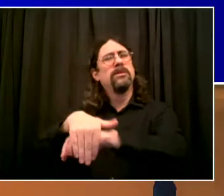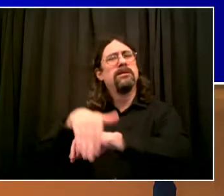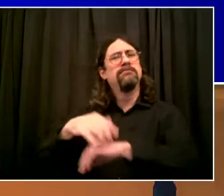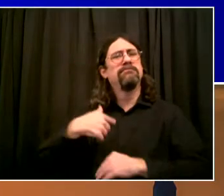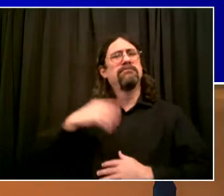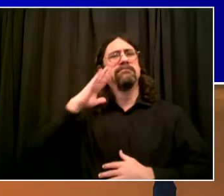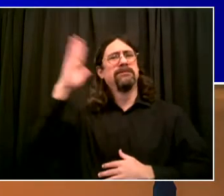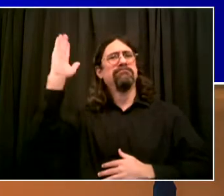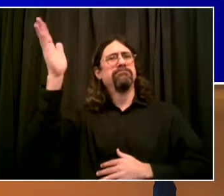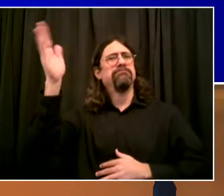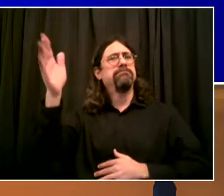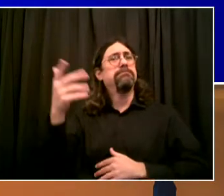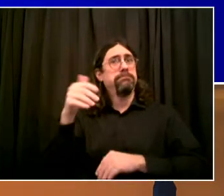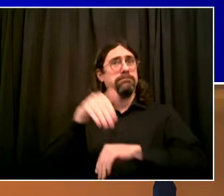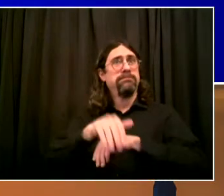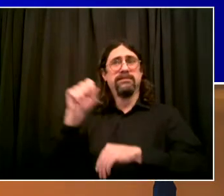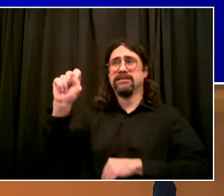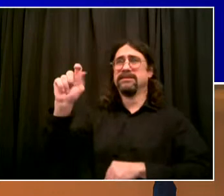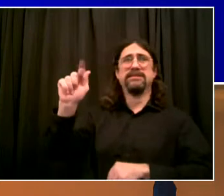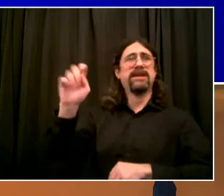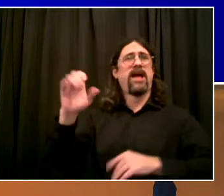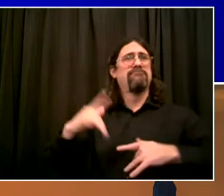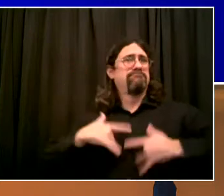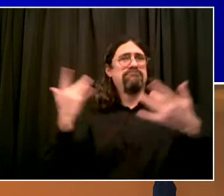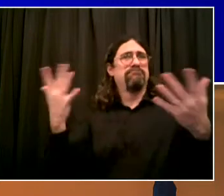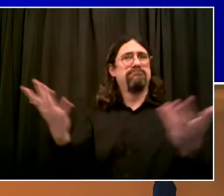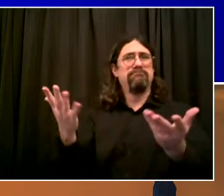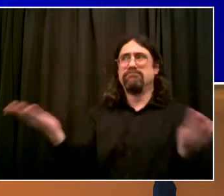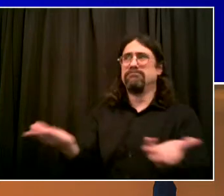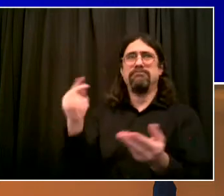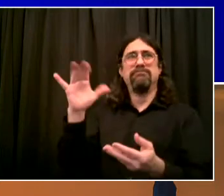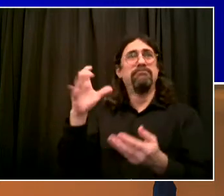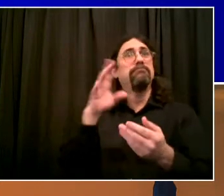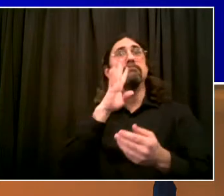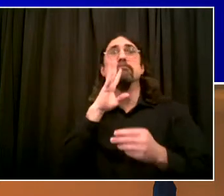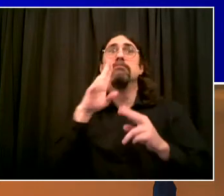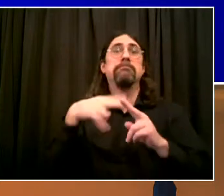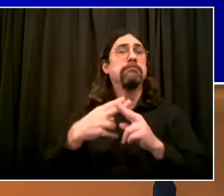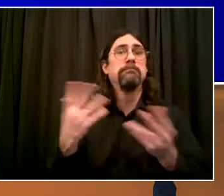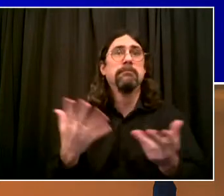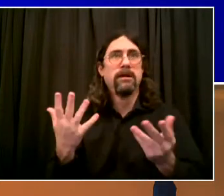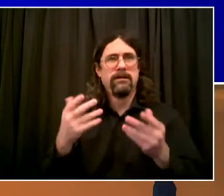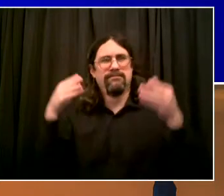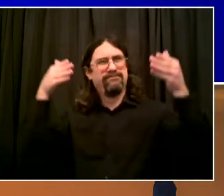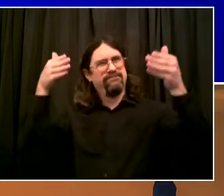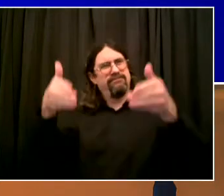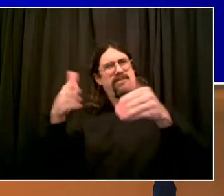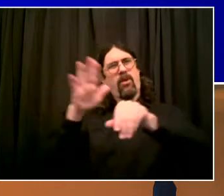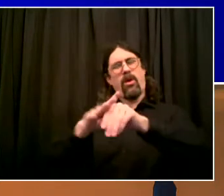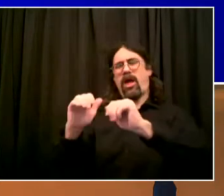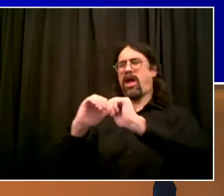E THSTATE OF THE CITY. THE THEME IS SO CRUCIAL AND SO BASIC IT IS